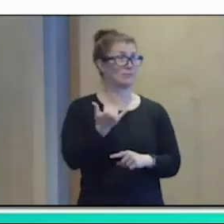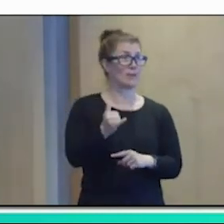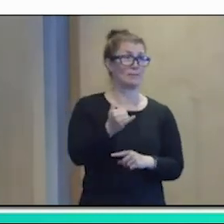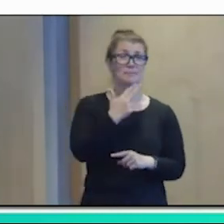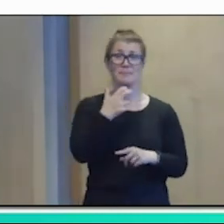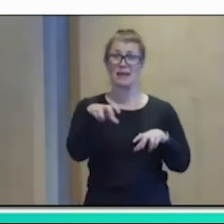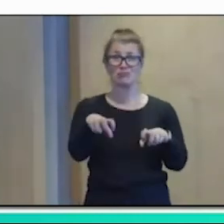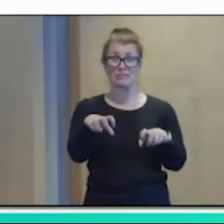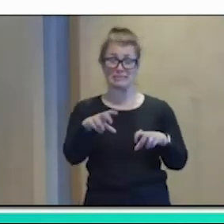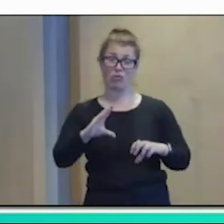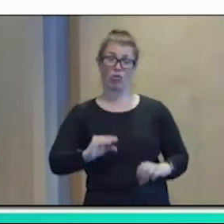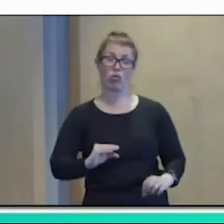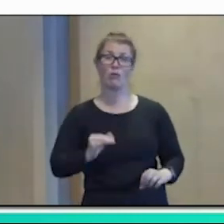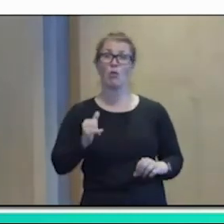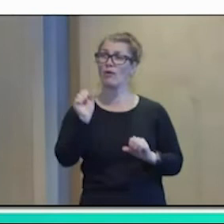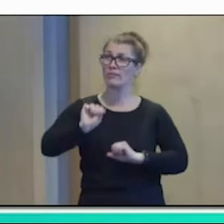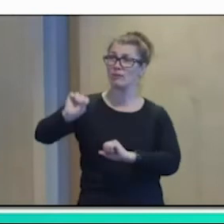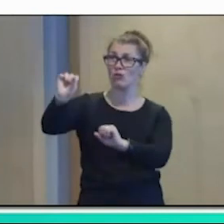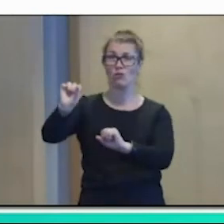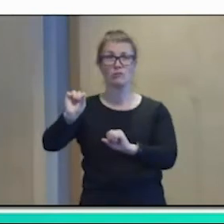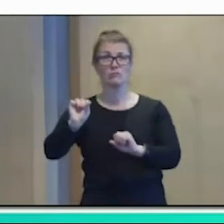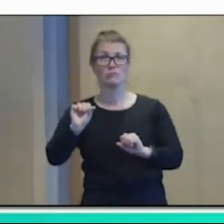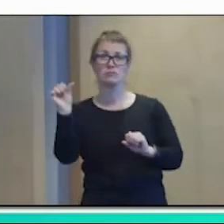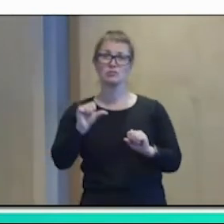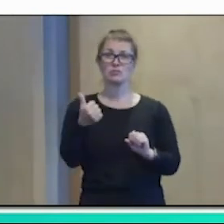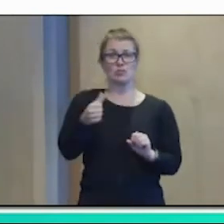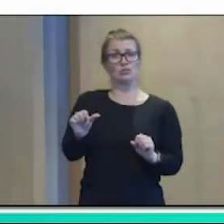charge or it's their battery so they should be using it for what they want to use it for.